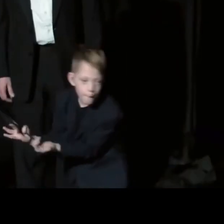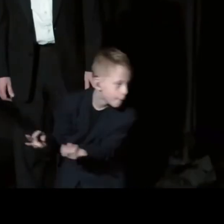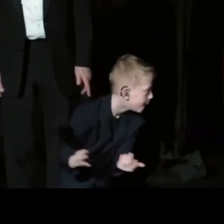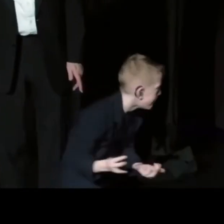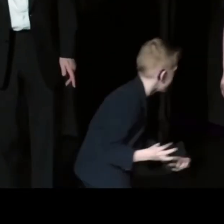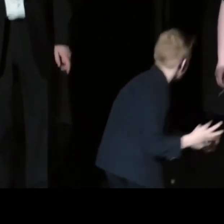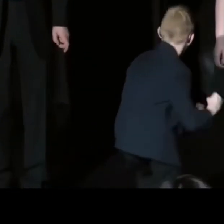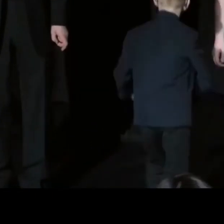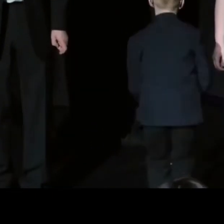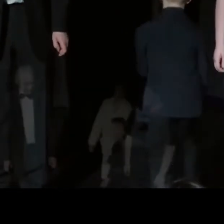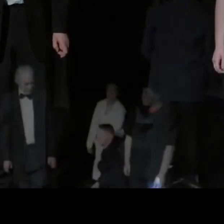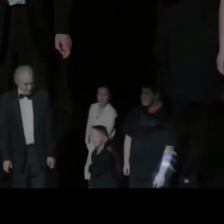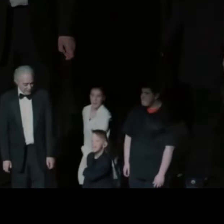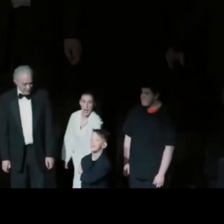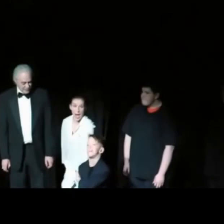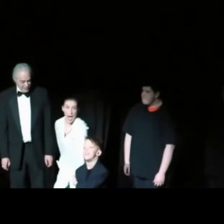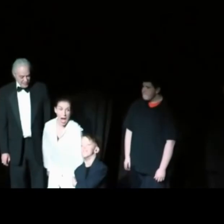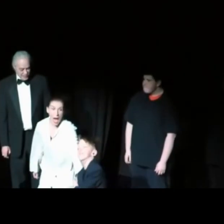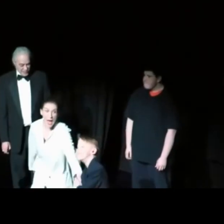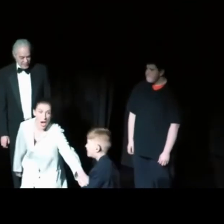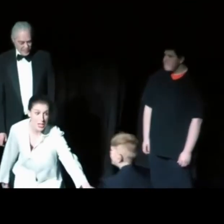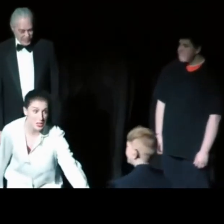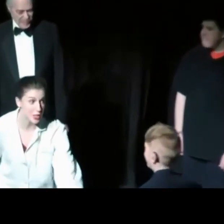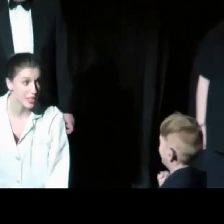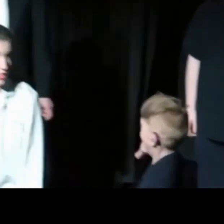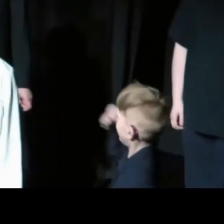Boy: Thank you! But wait . . . (boy leaves stage)